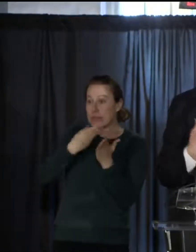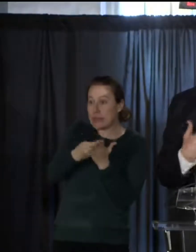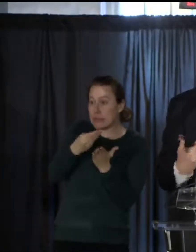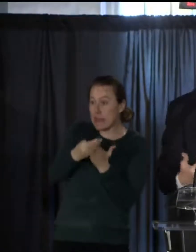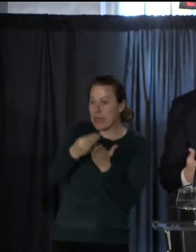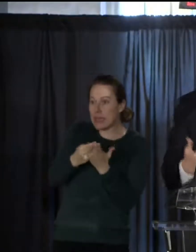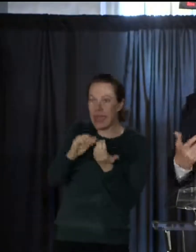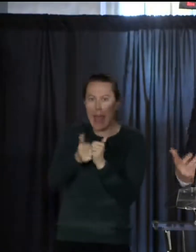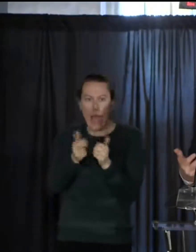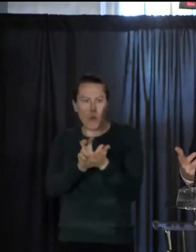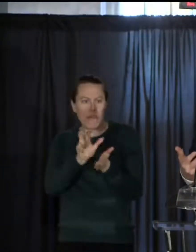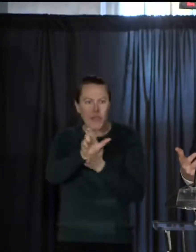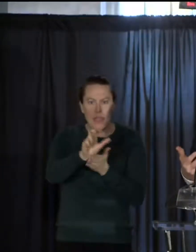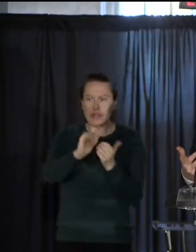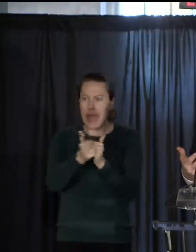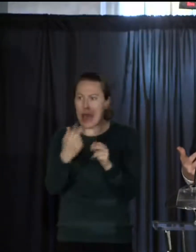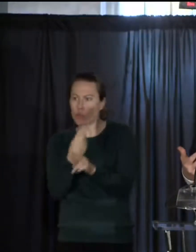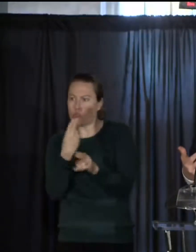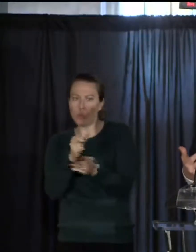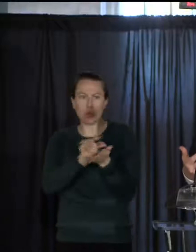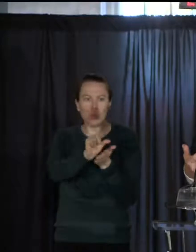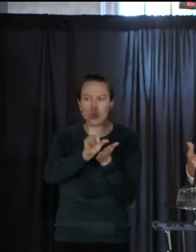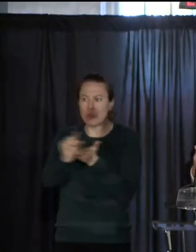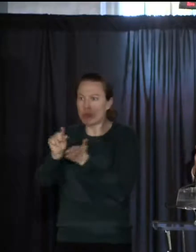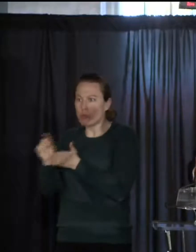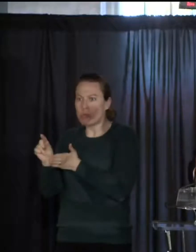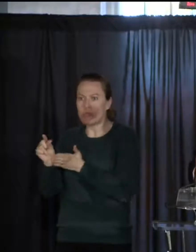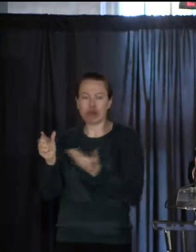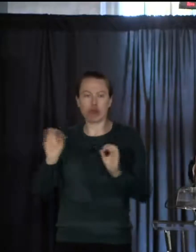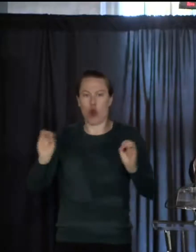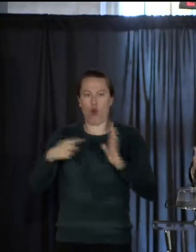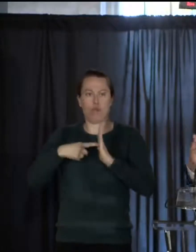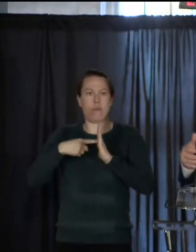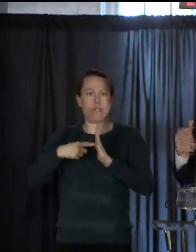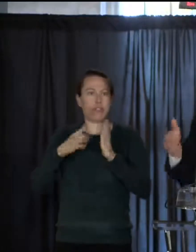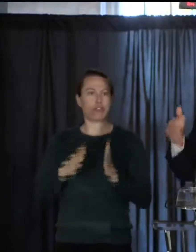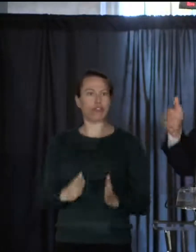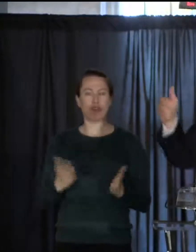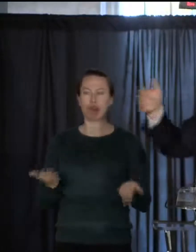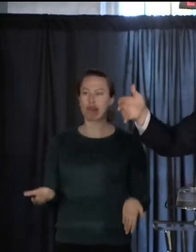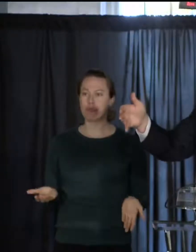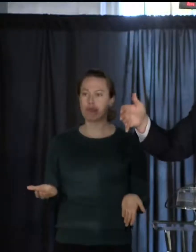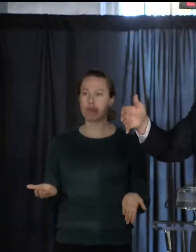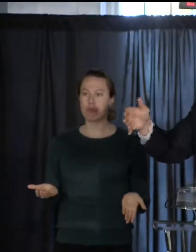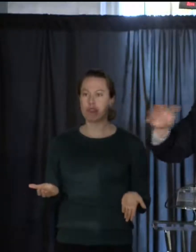INVESTED AND ALLOCATED. SO WHAT REALLY BURNS ME UP, WHAT